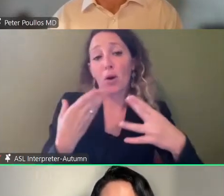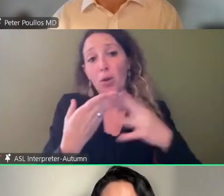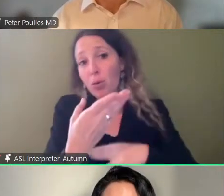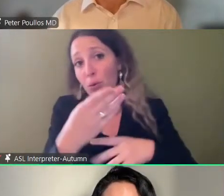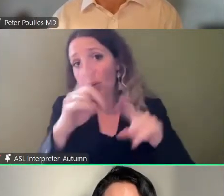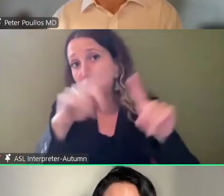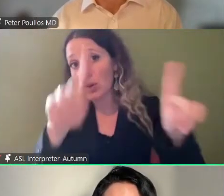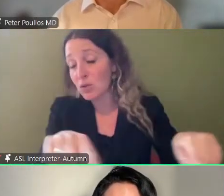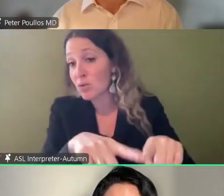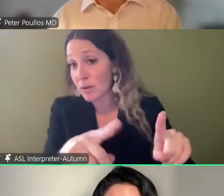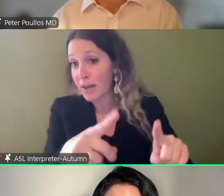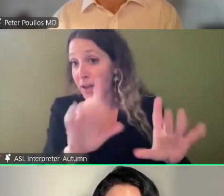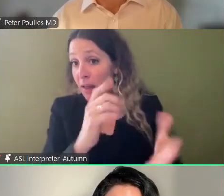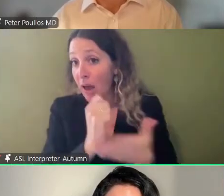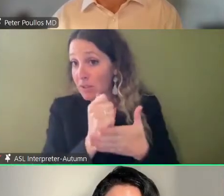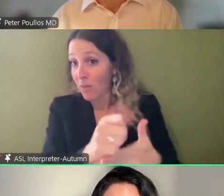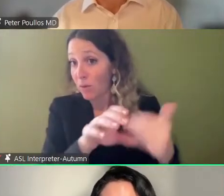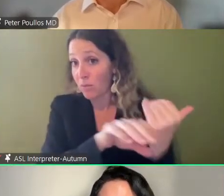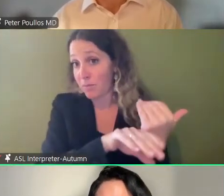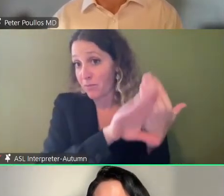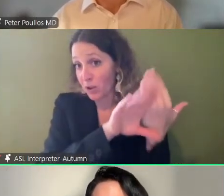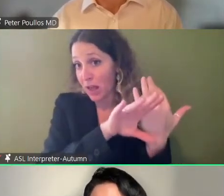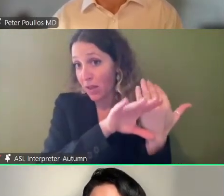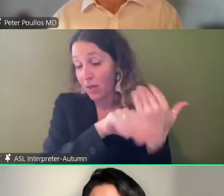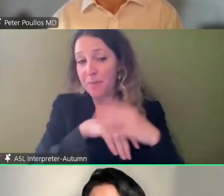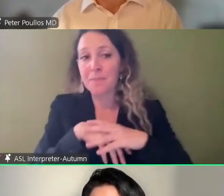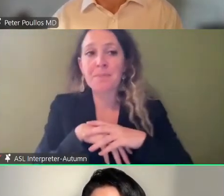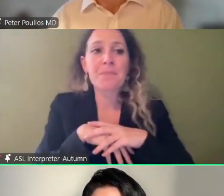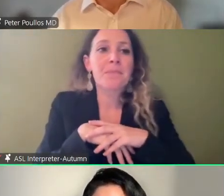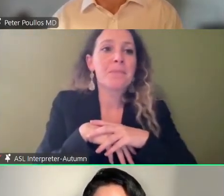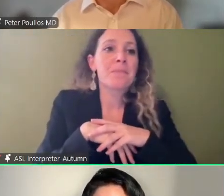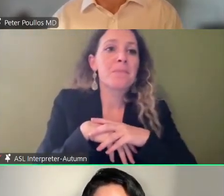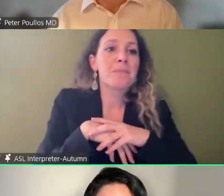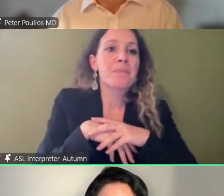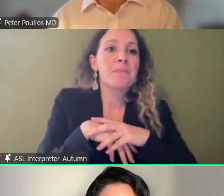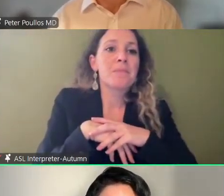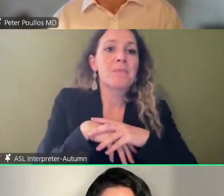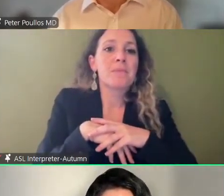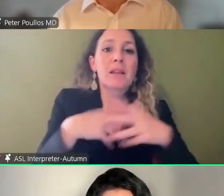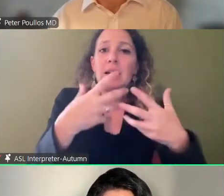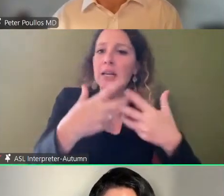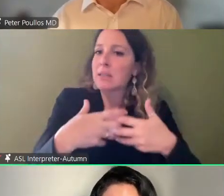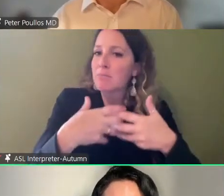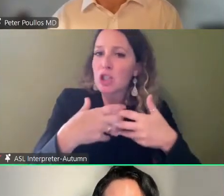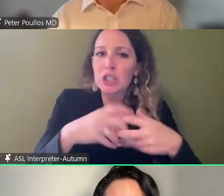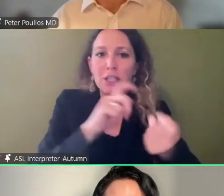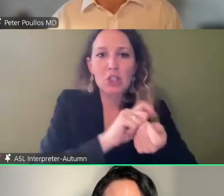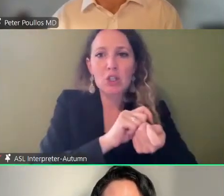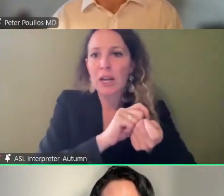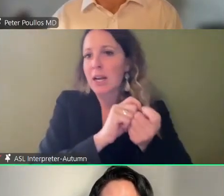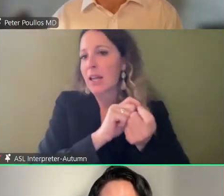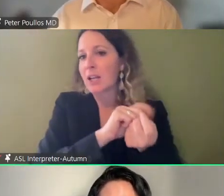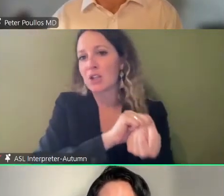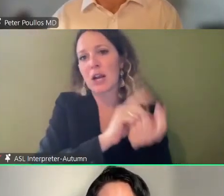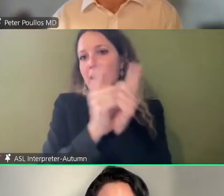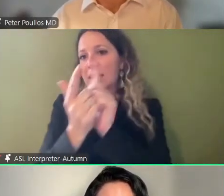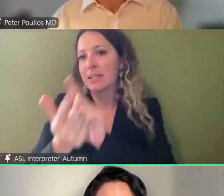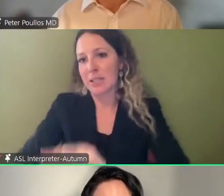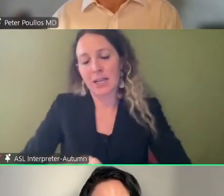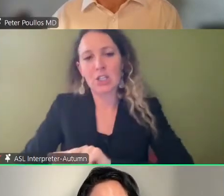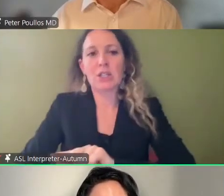And as machine language translation and AI translation improved, there were some